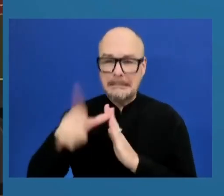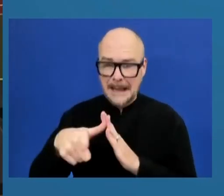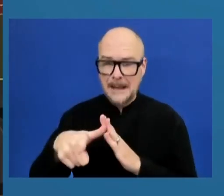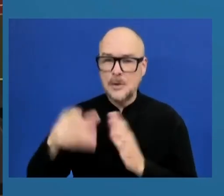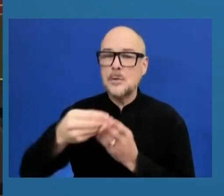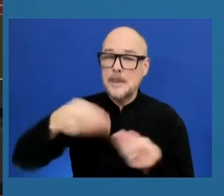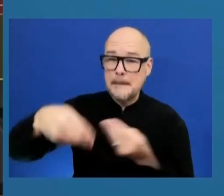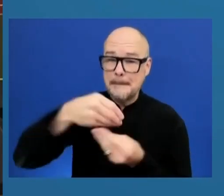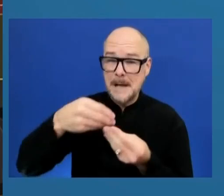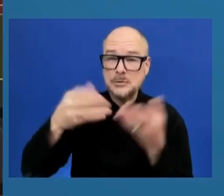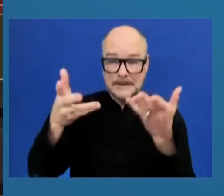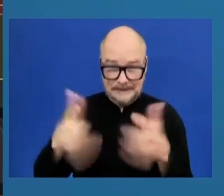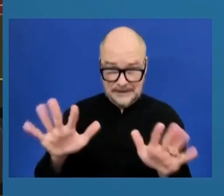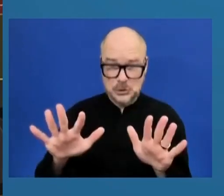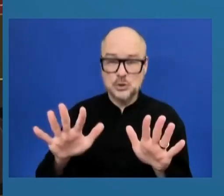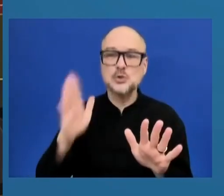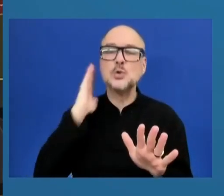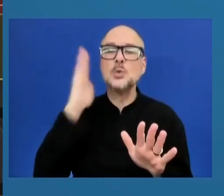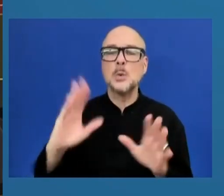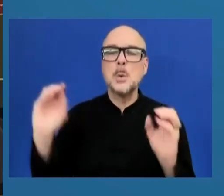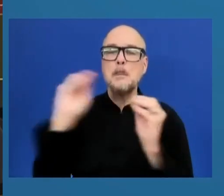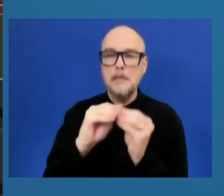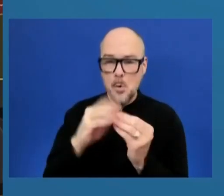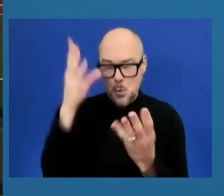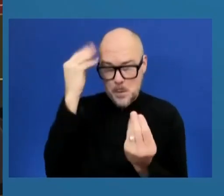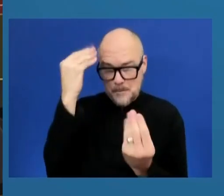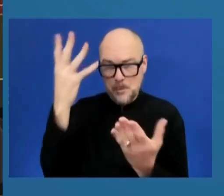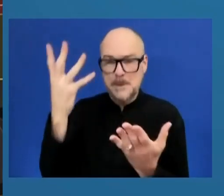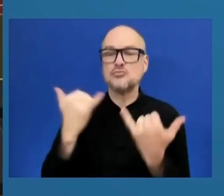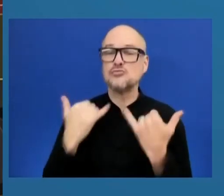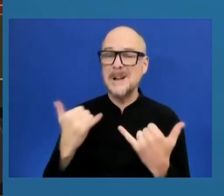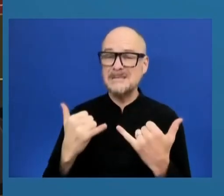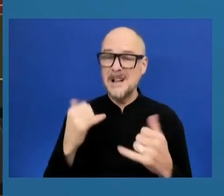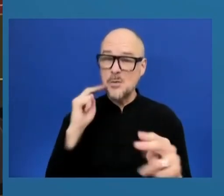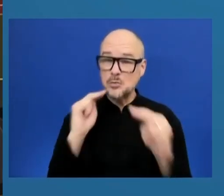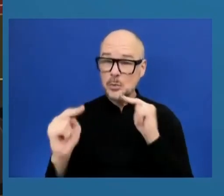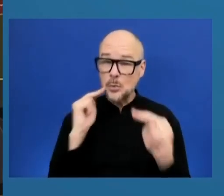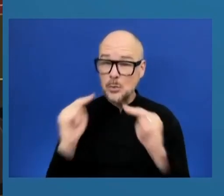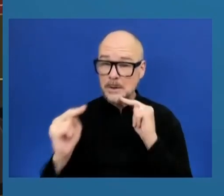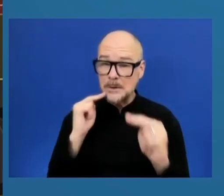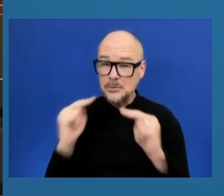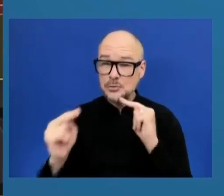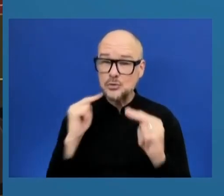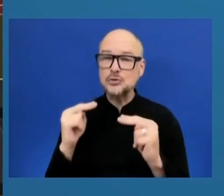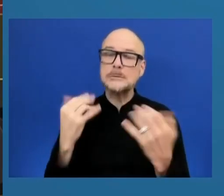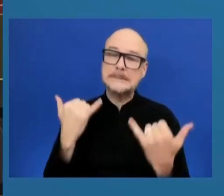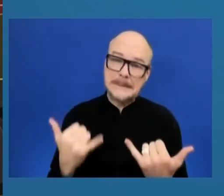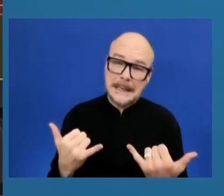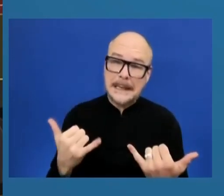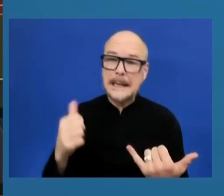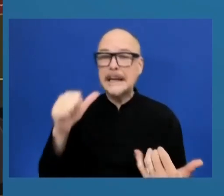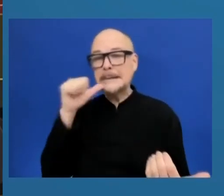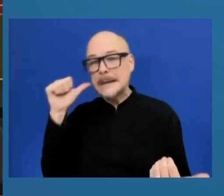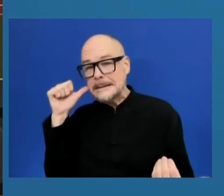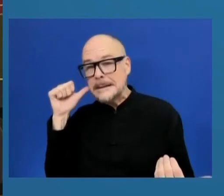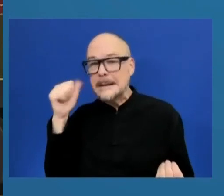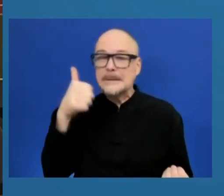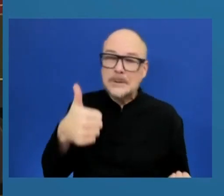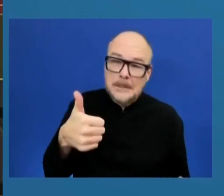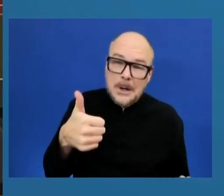that when I'm in negotiations at this table tomorrow afternoon, today, yesterday, and almost every day before that,